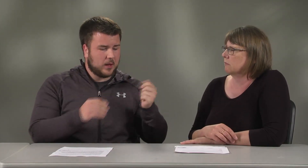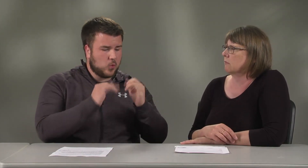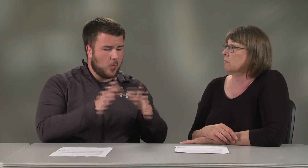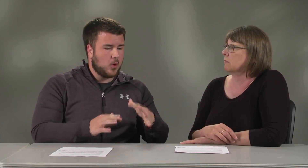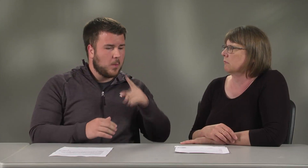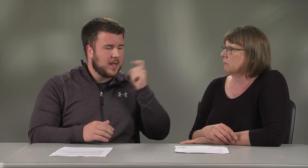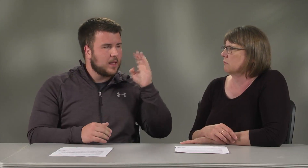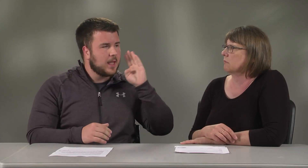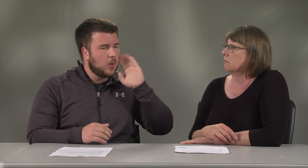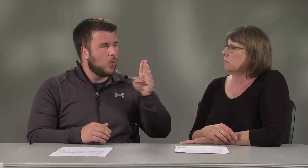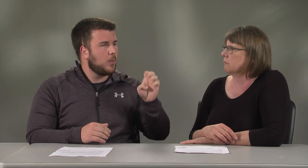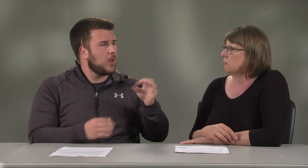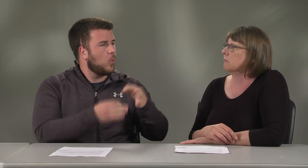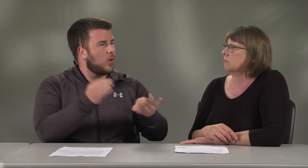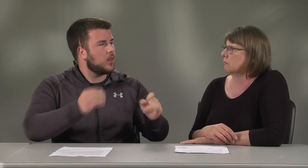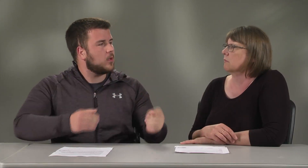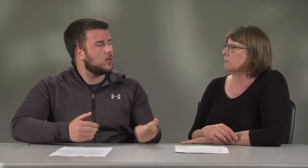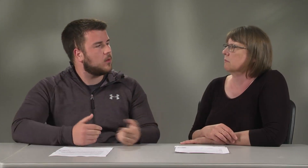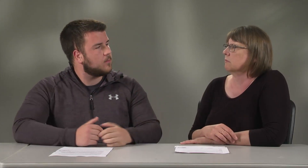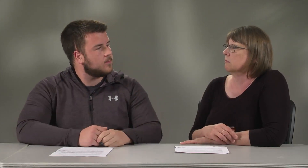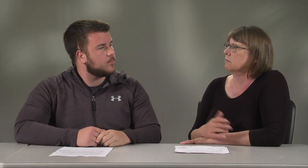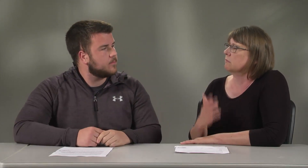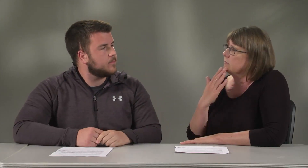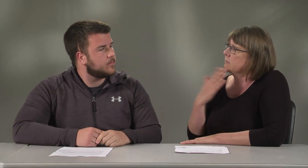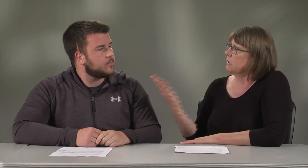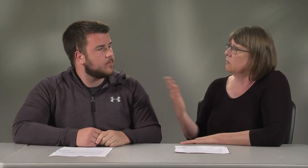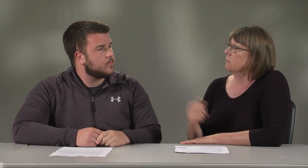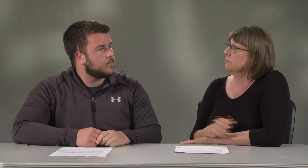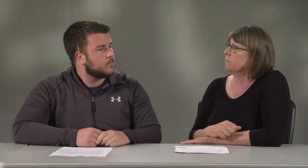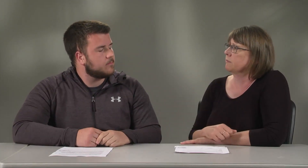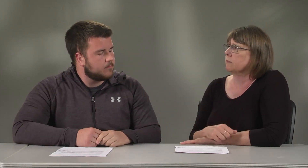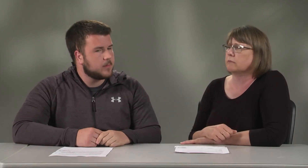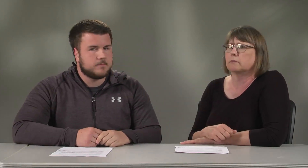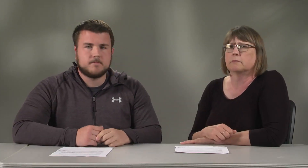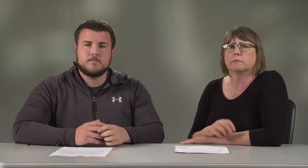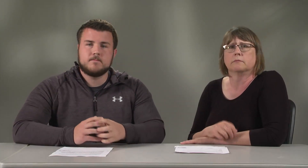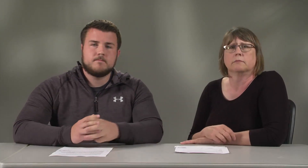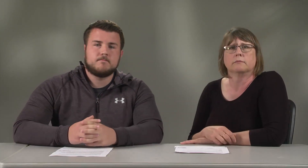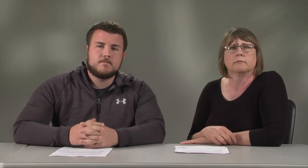especially your teachers and the interpreters. It'll be worth it. Thank you.